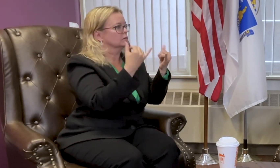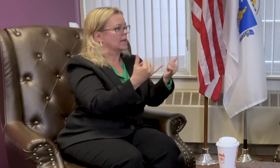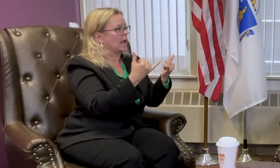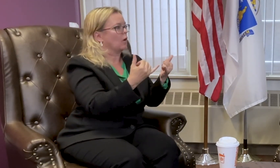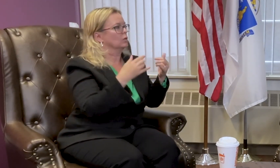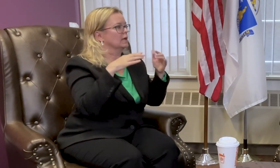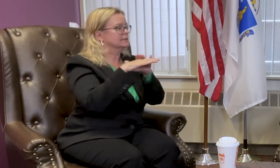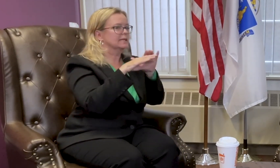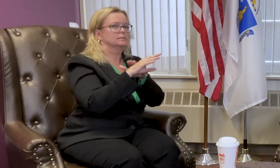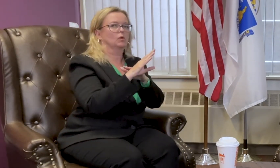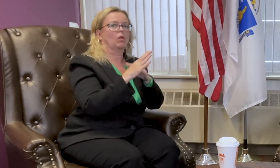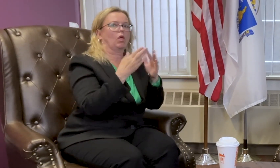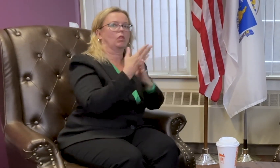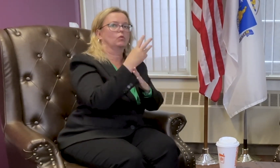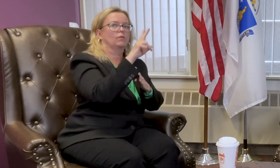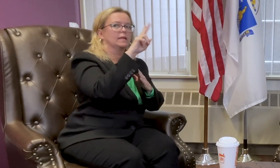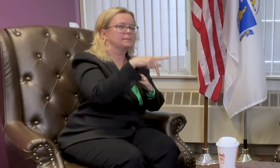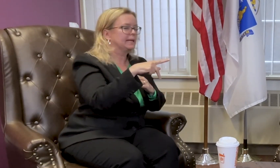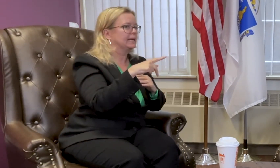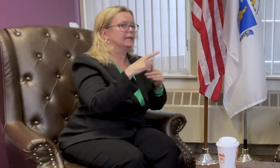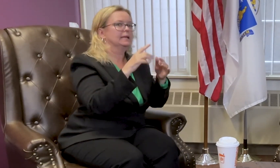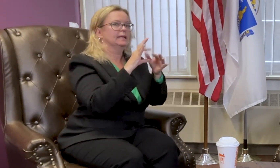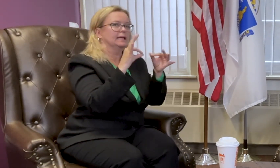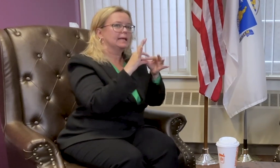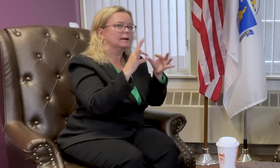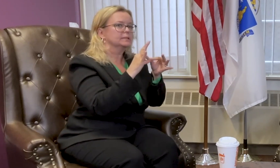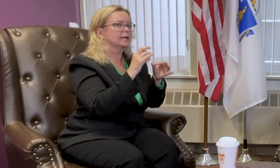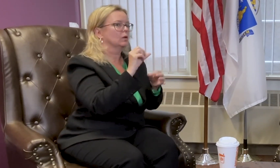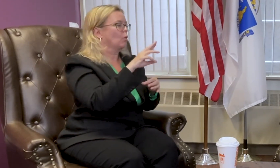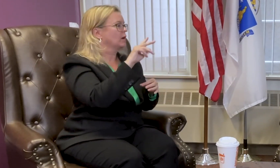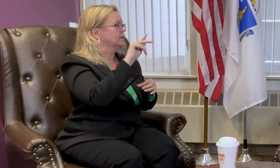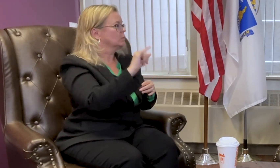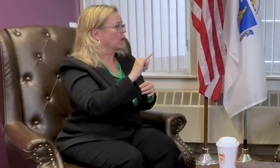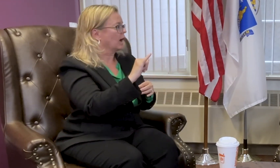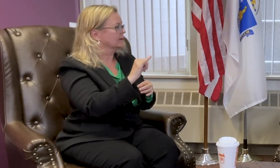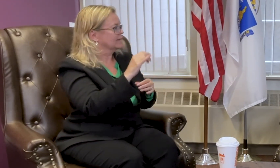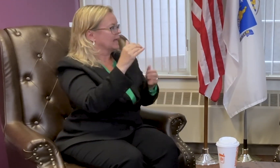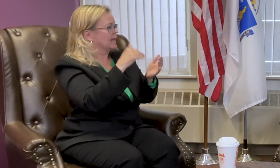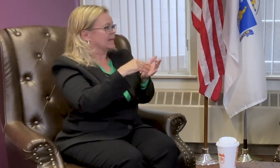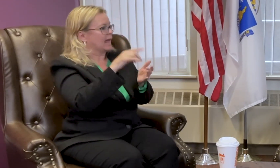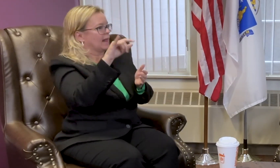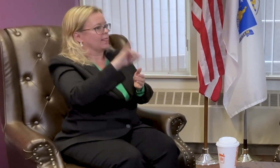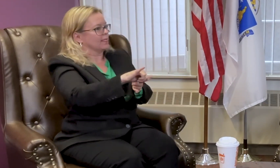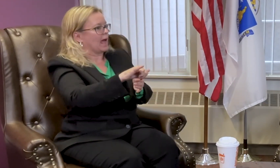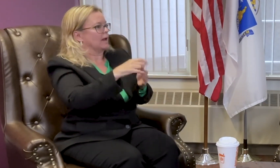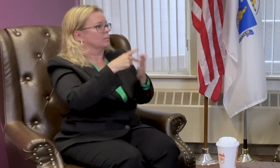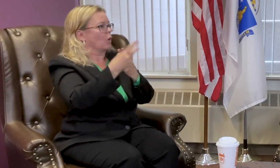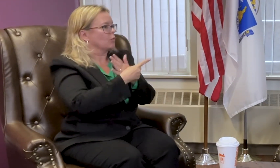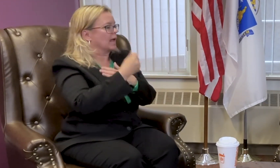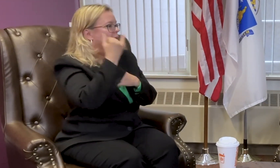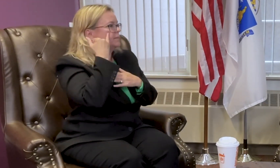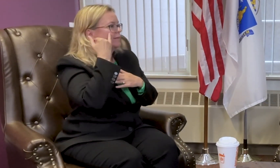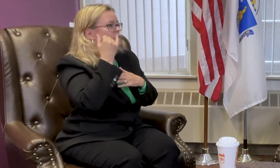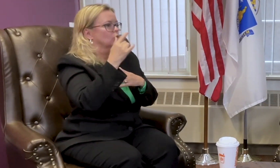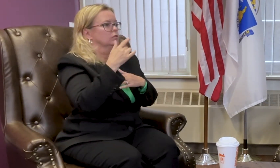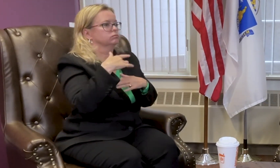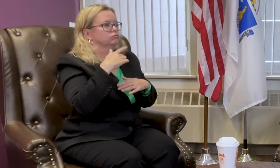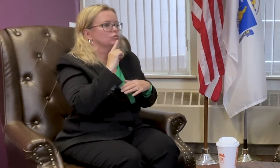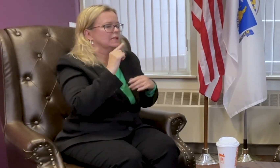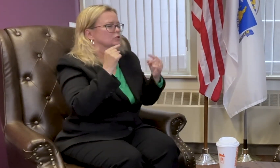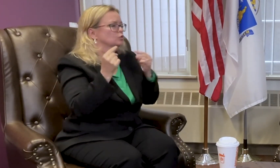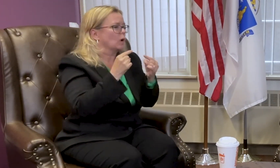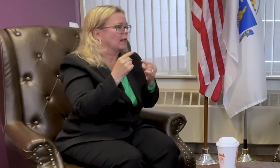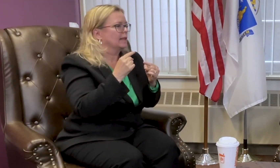captel or TTY. That program is for those who are struggling with their mental health and in years